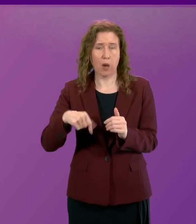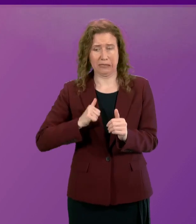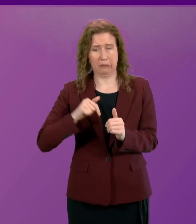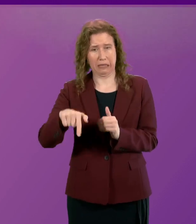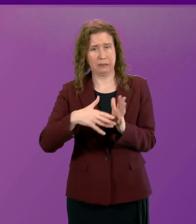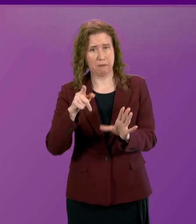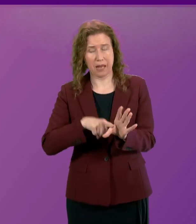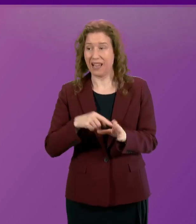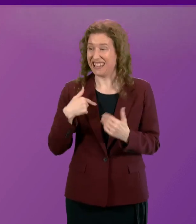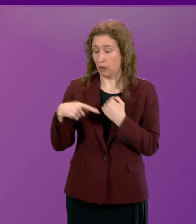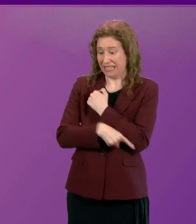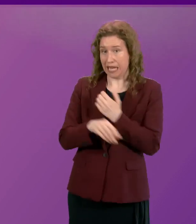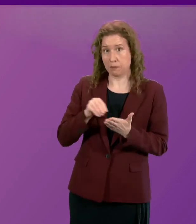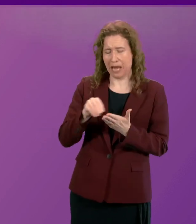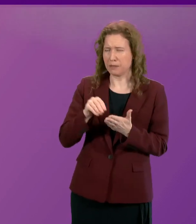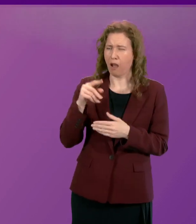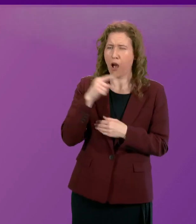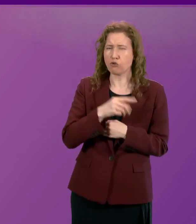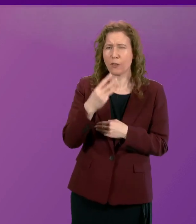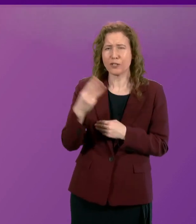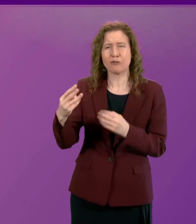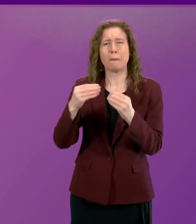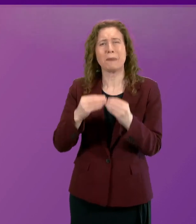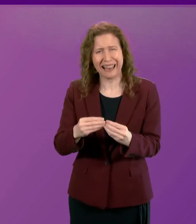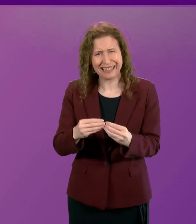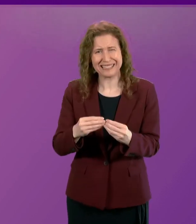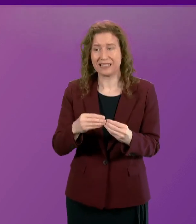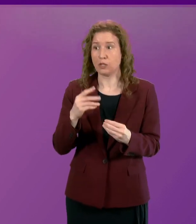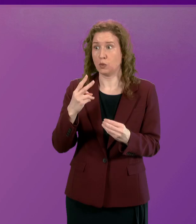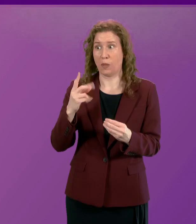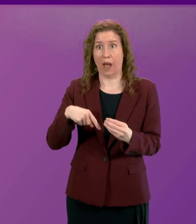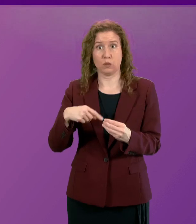interest payments now stand at more than £133 billion—£2,000 for every man, woman and child